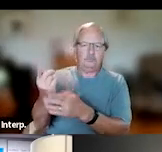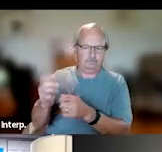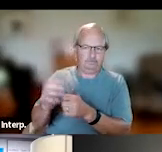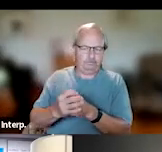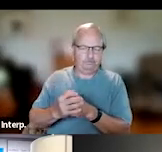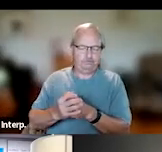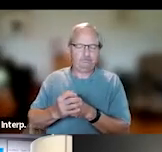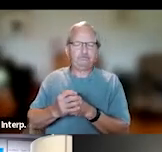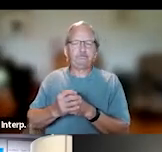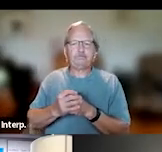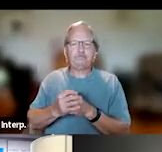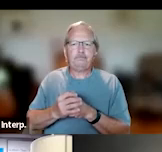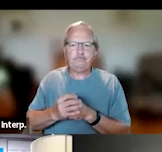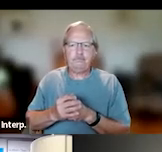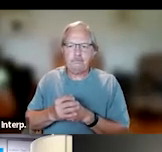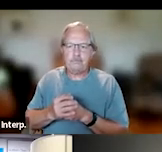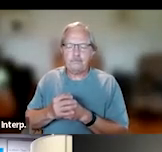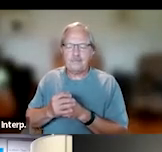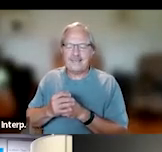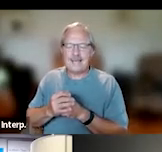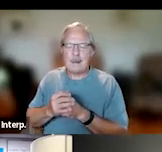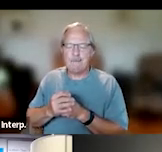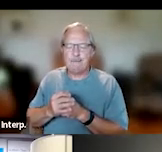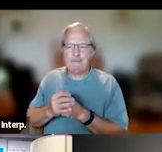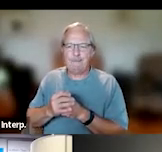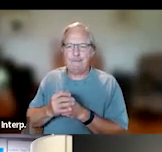So yes, here are... Excuse me.